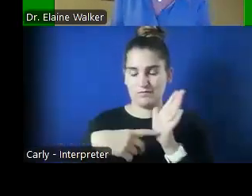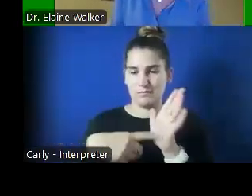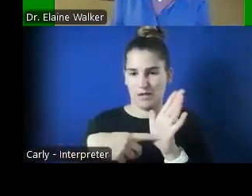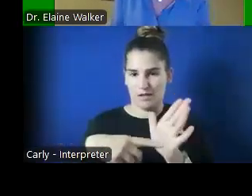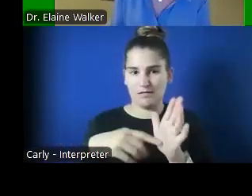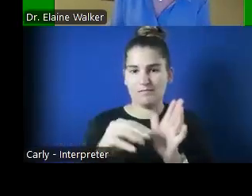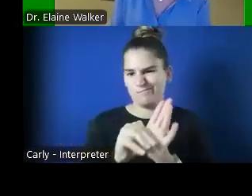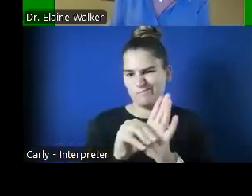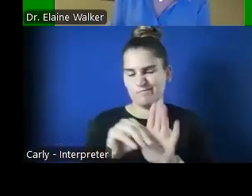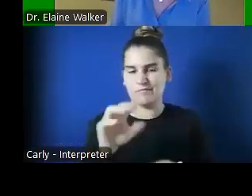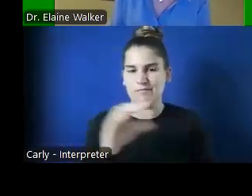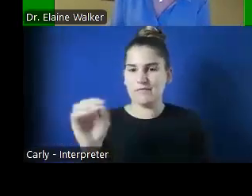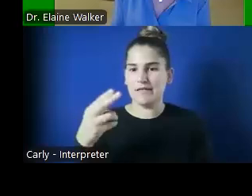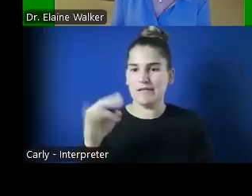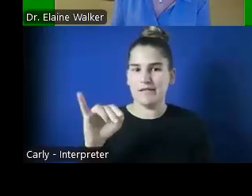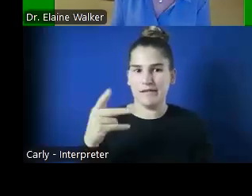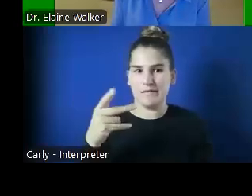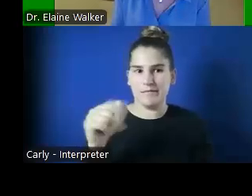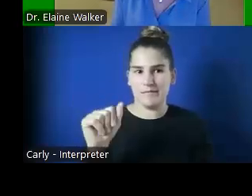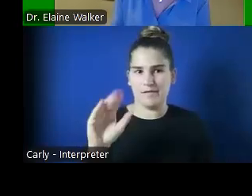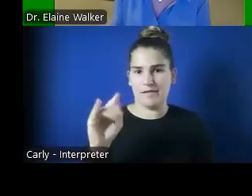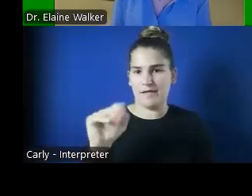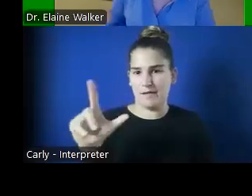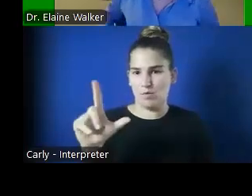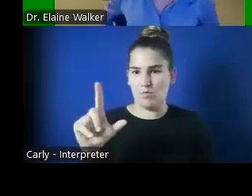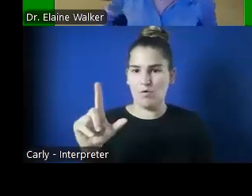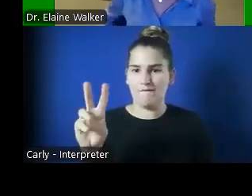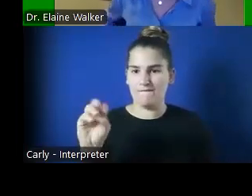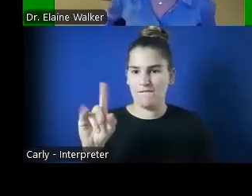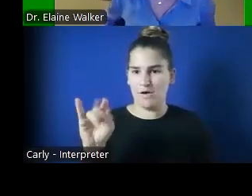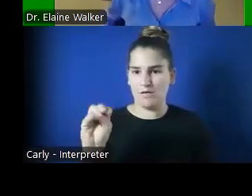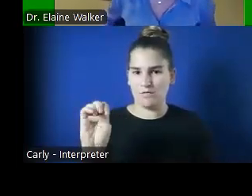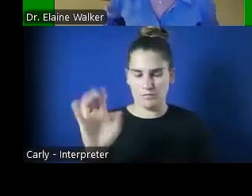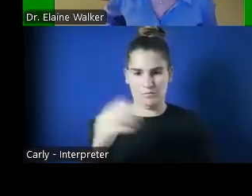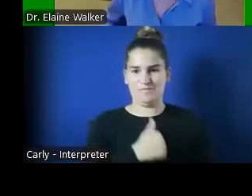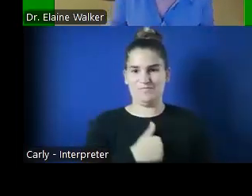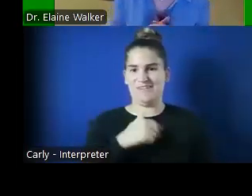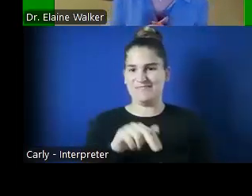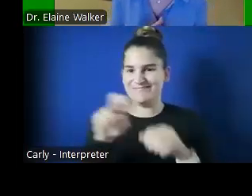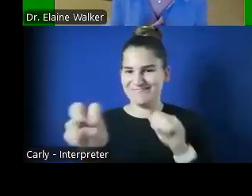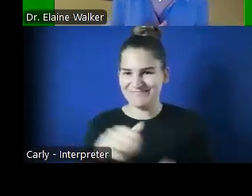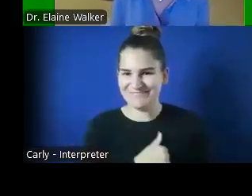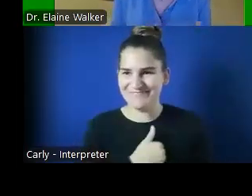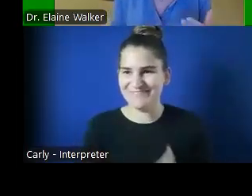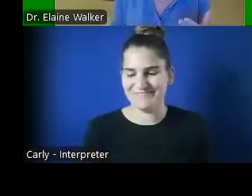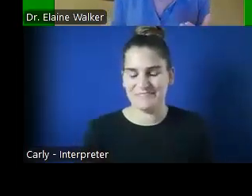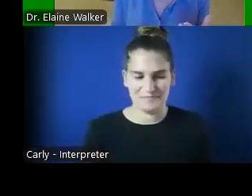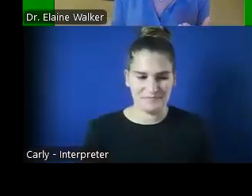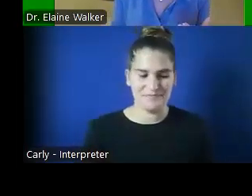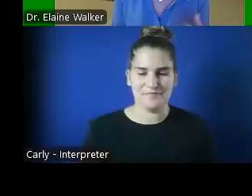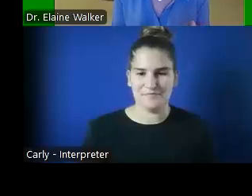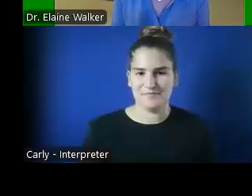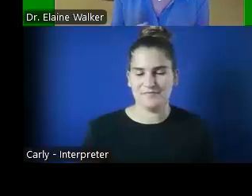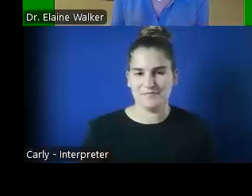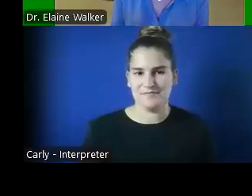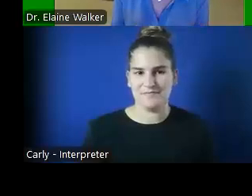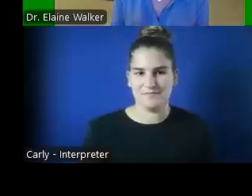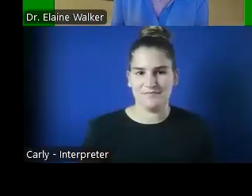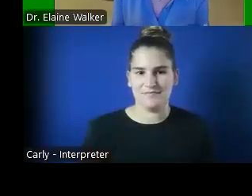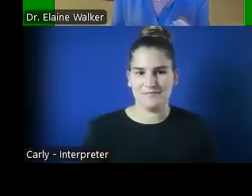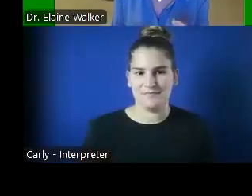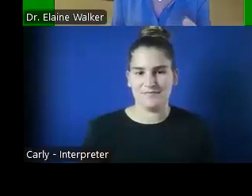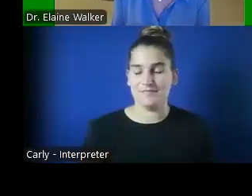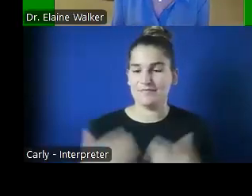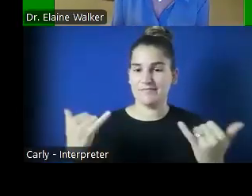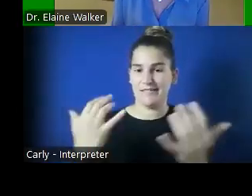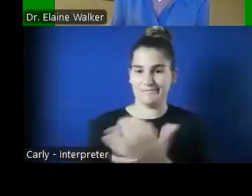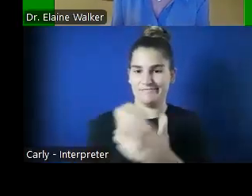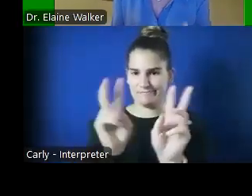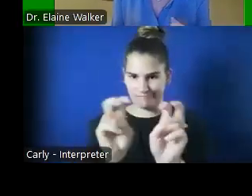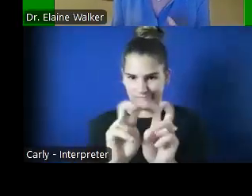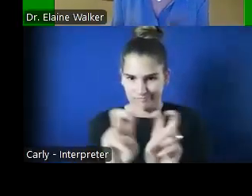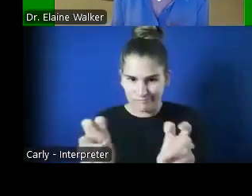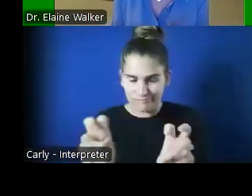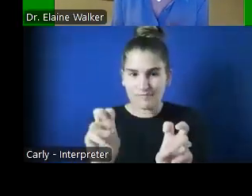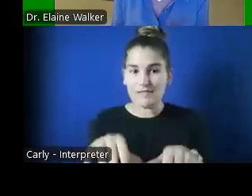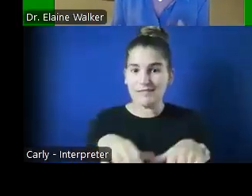volume so the objective here whoops sorry I went forward um was to examine connectivity structural